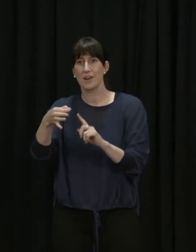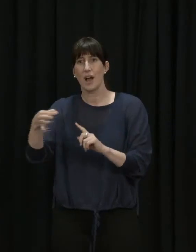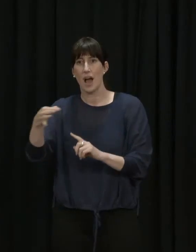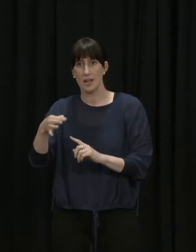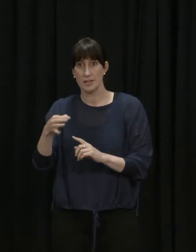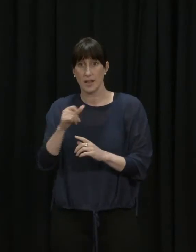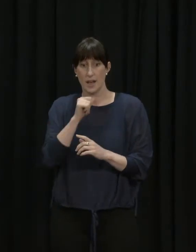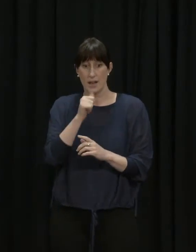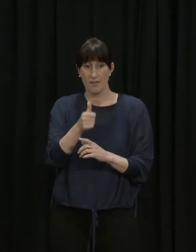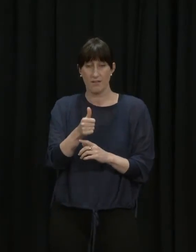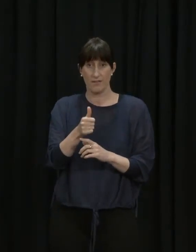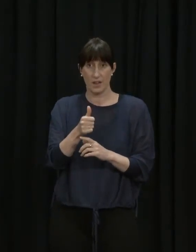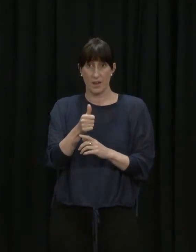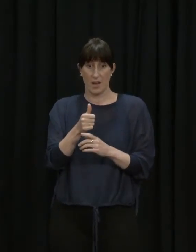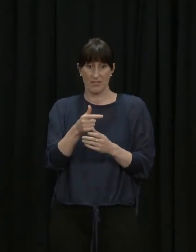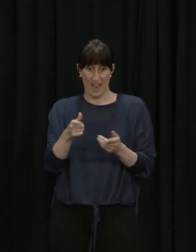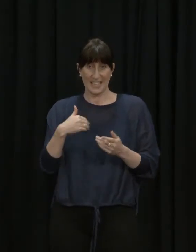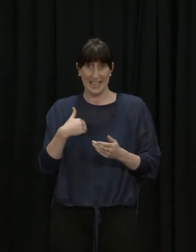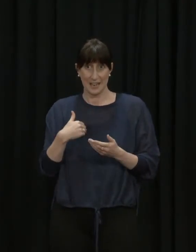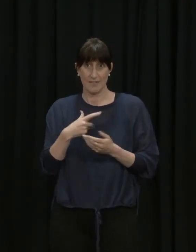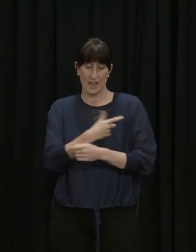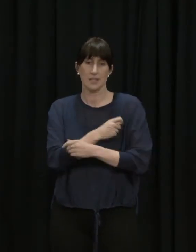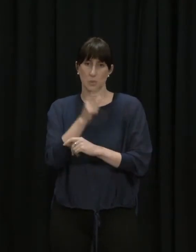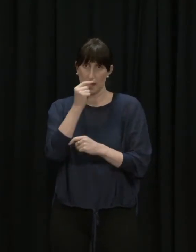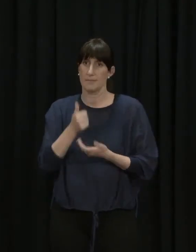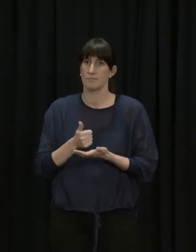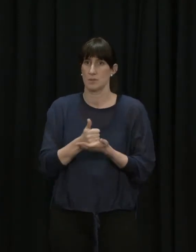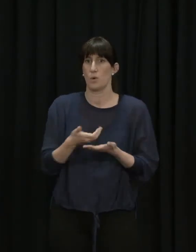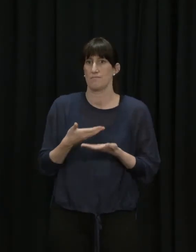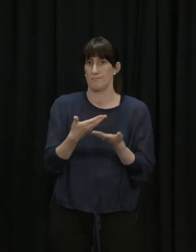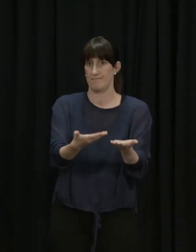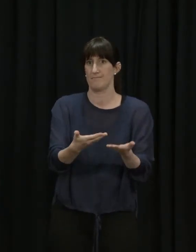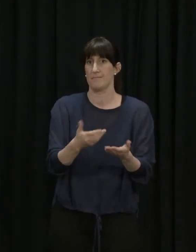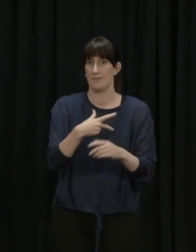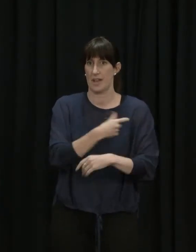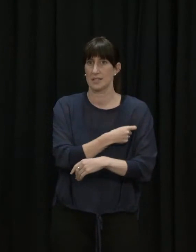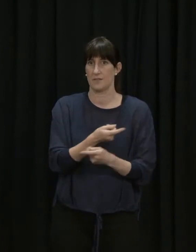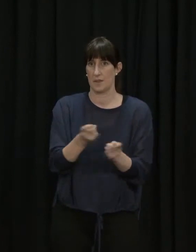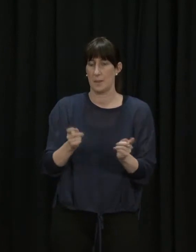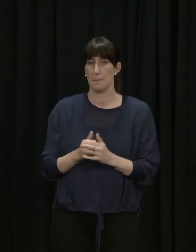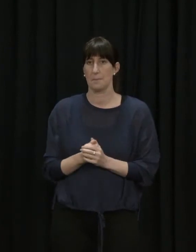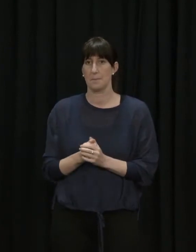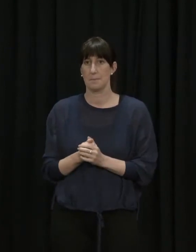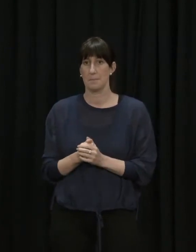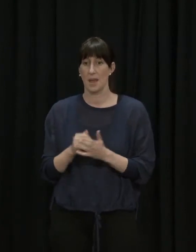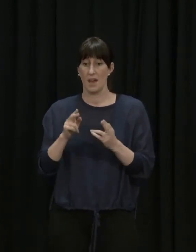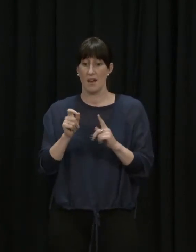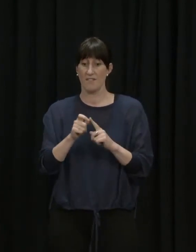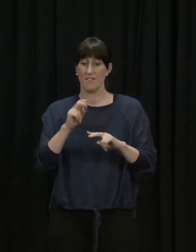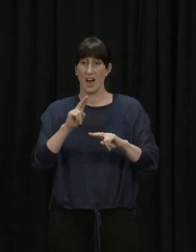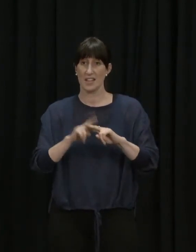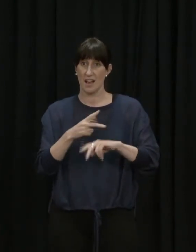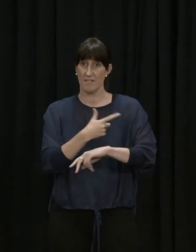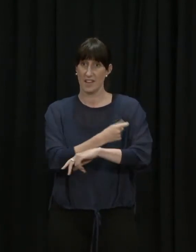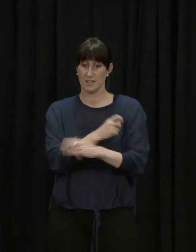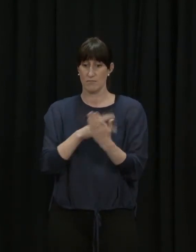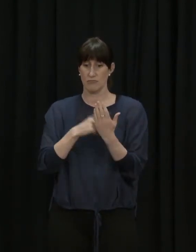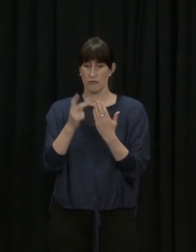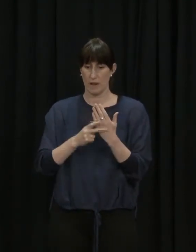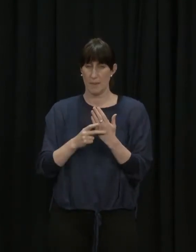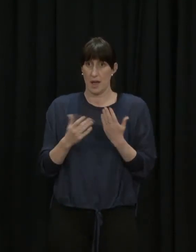the Pacific and Fiji.